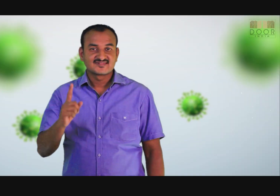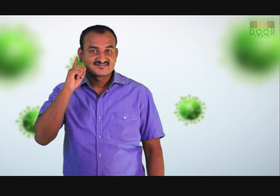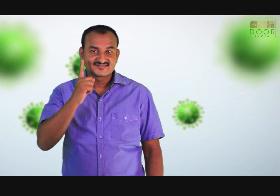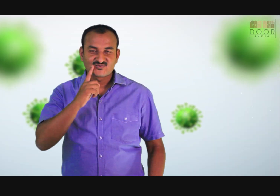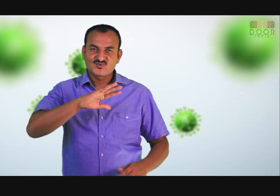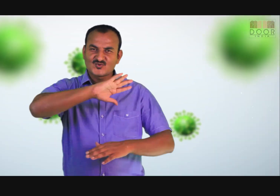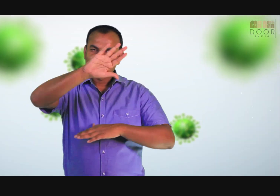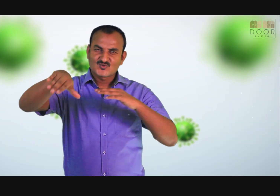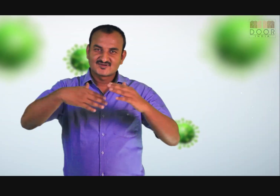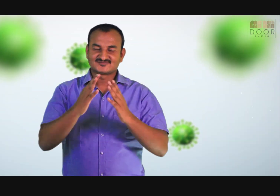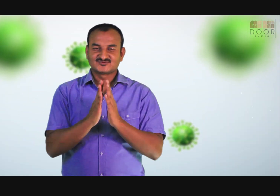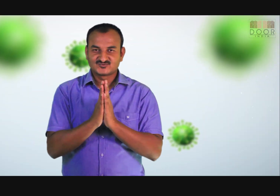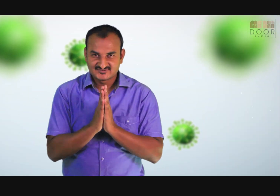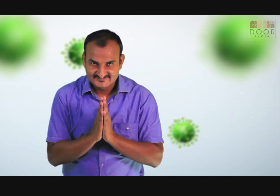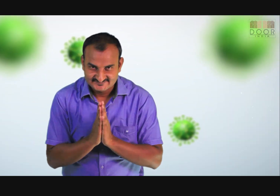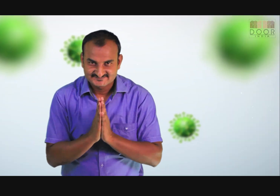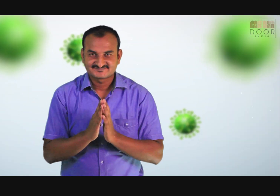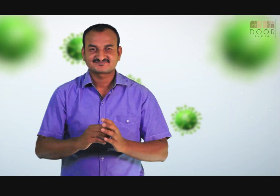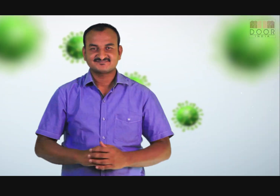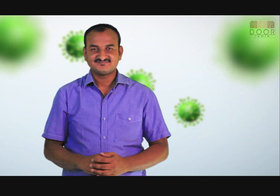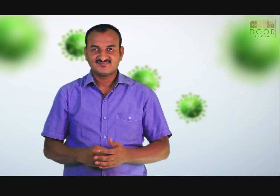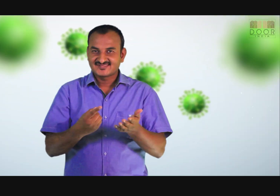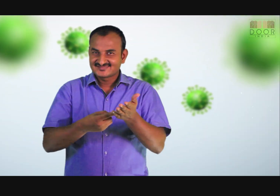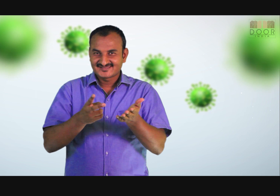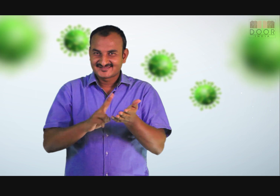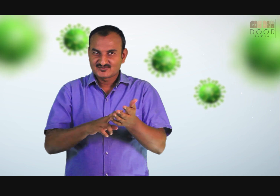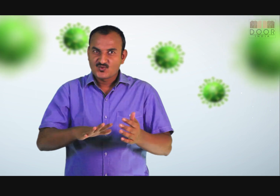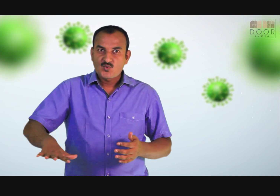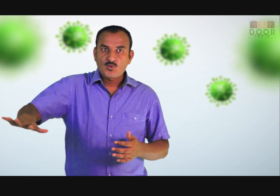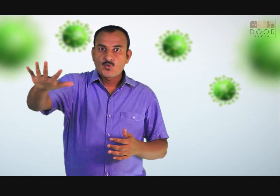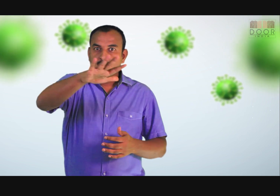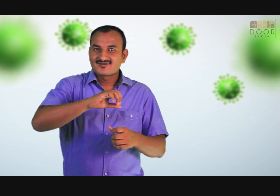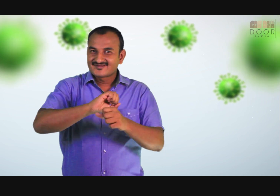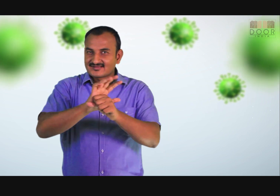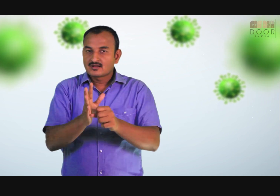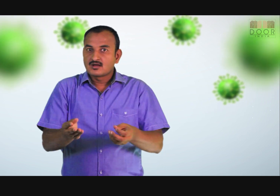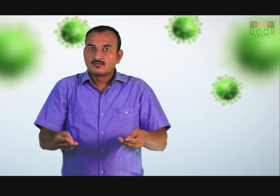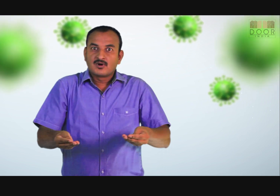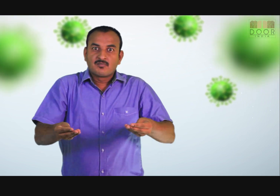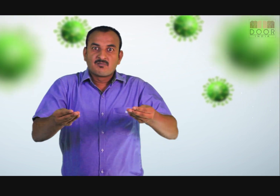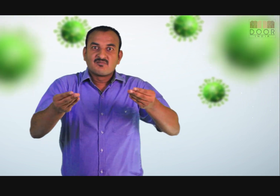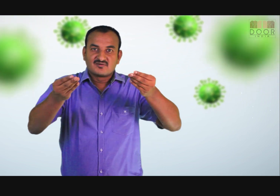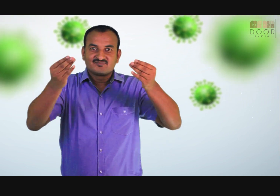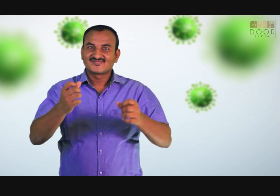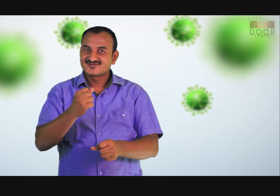Welcome to all Coronavirus is increasing in Tamil Nadu.